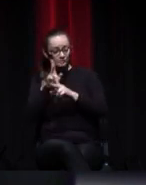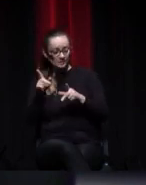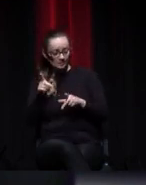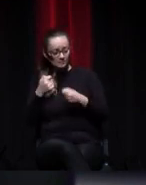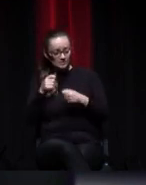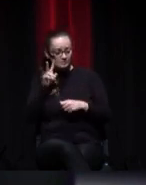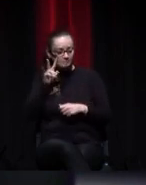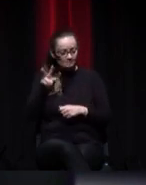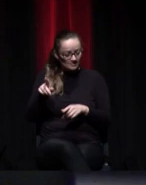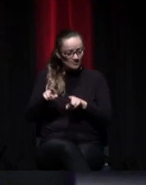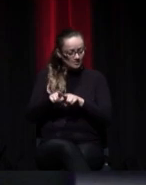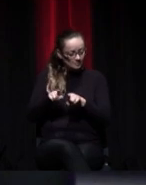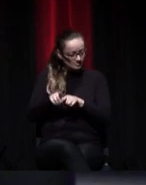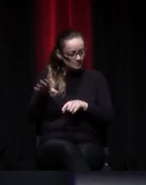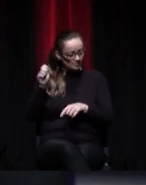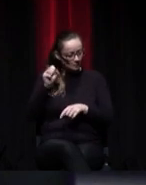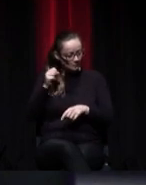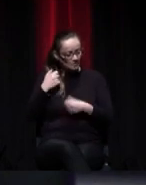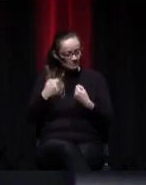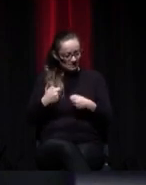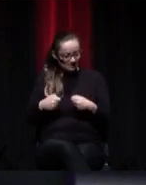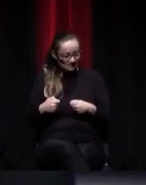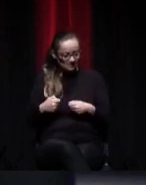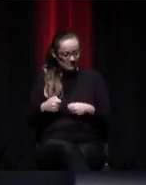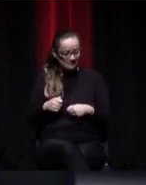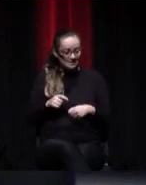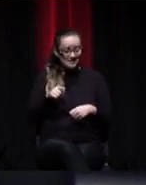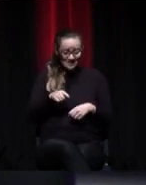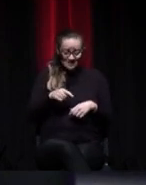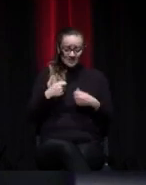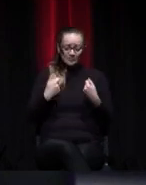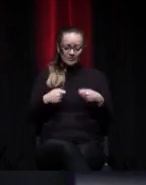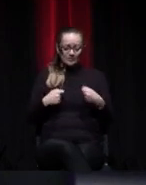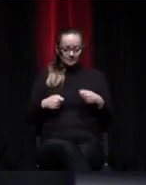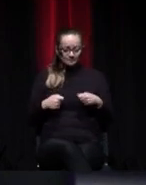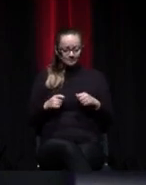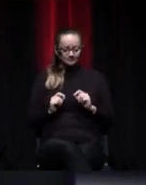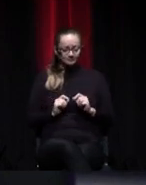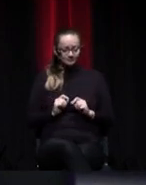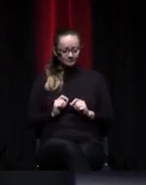This is a solidarity requirement